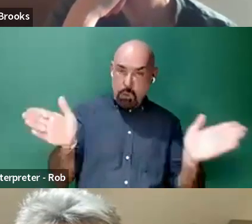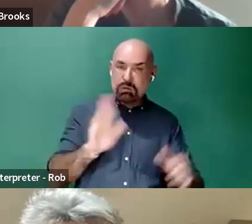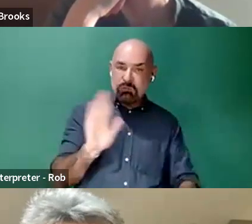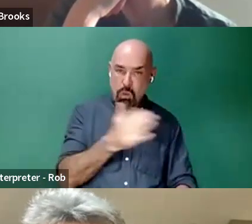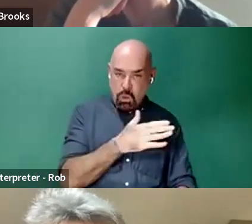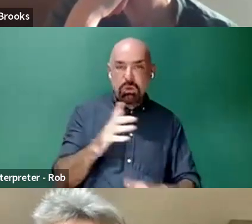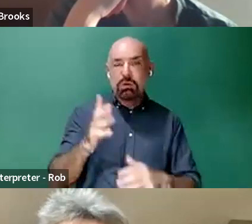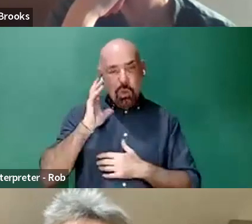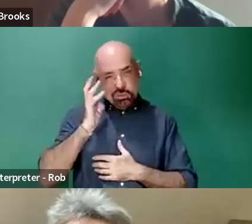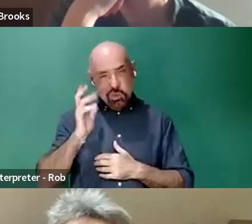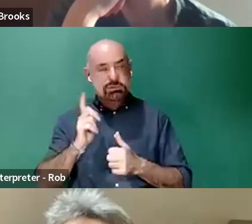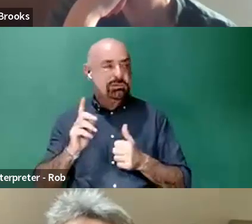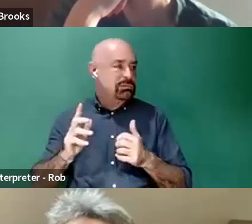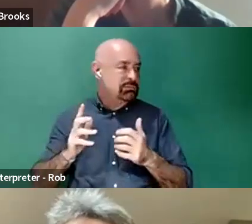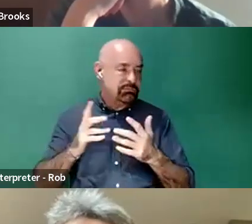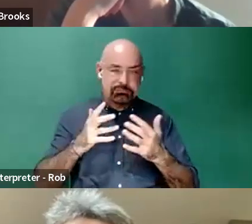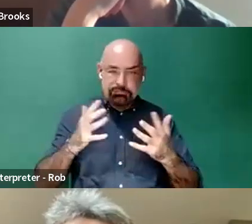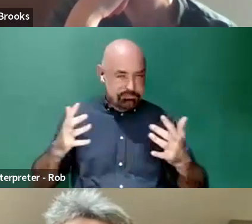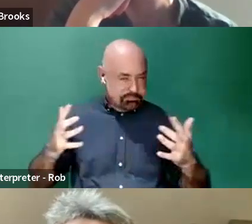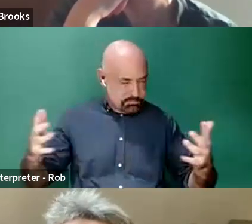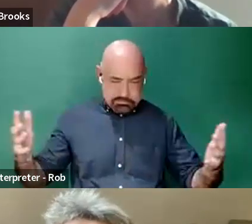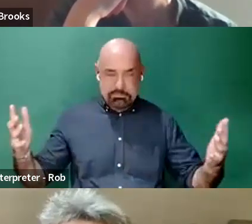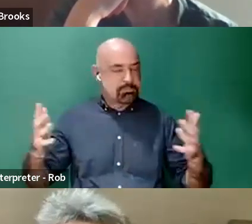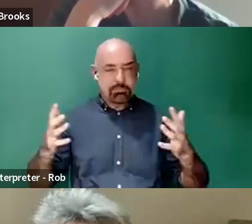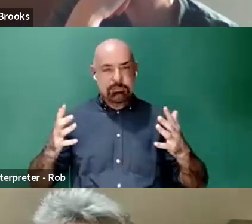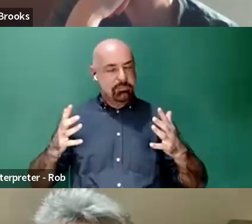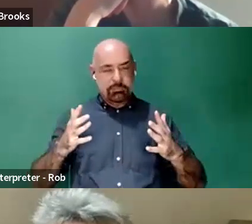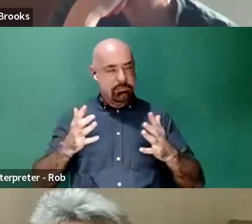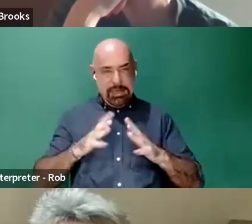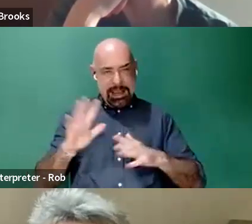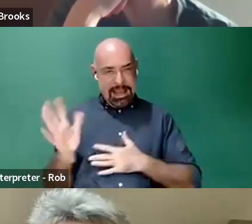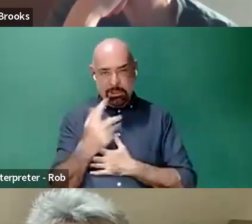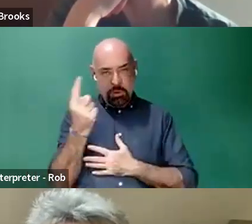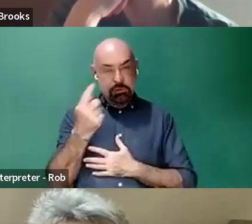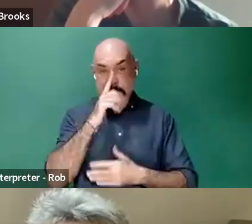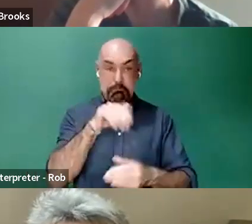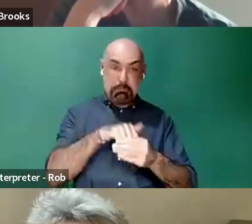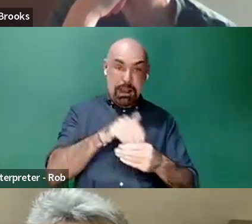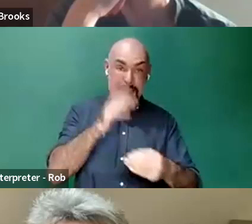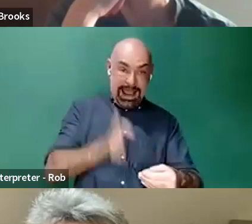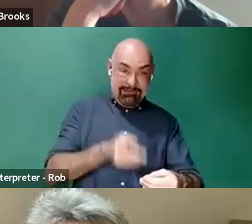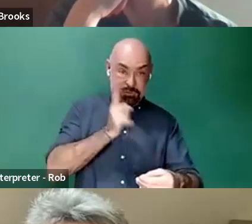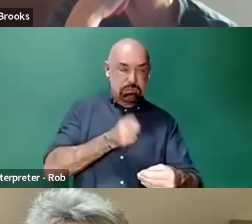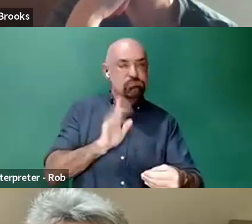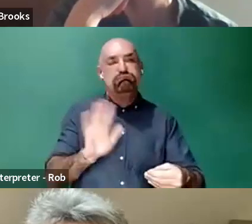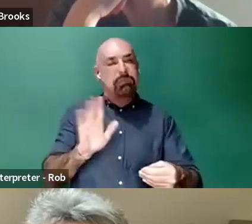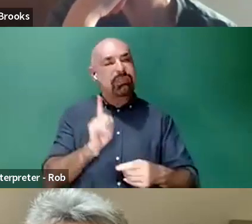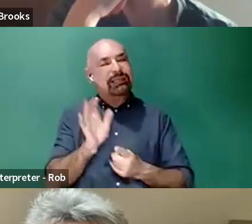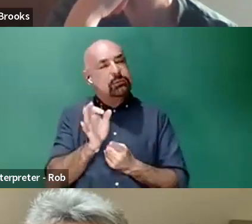Audiologist, anybody, you just go on. You don't need to be a member. And that's one of the unique things about the audiology refreshers.